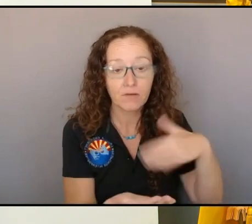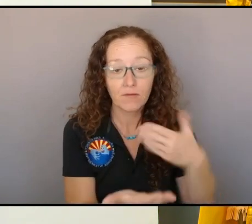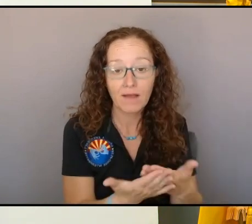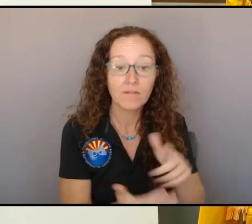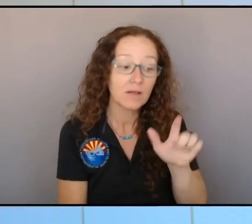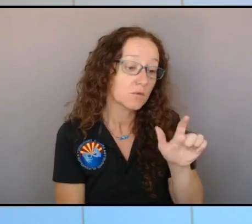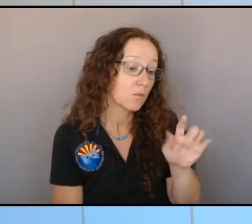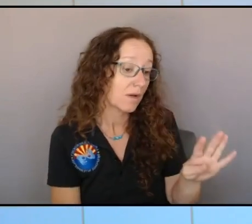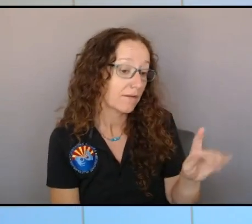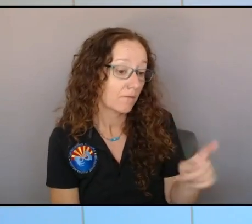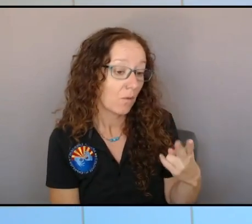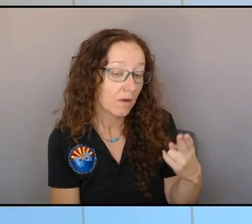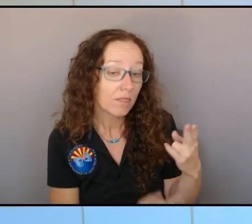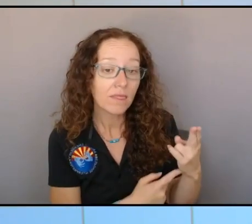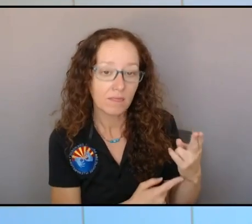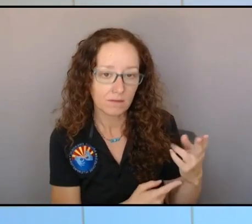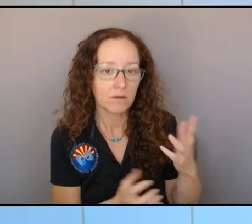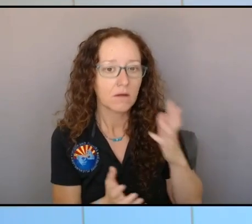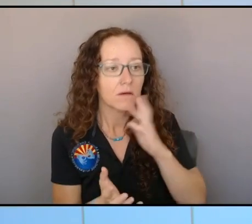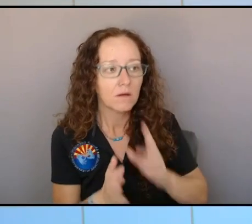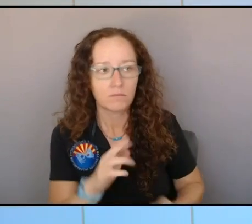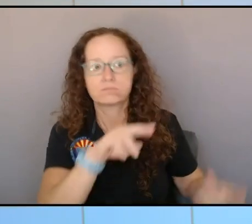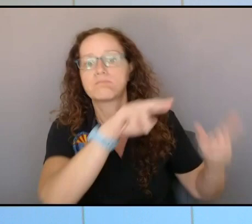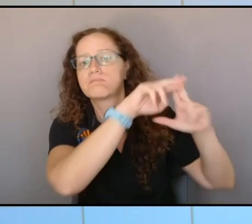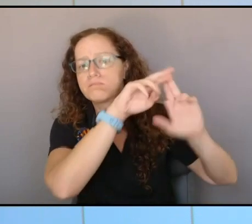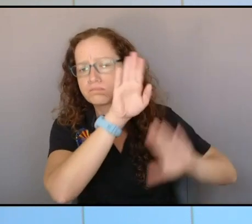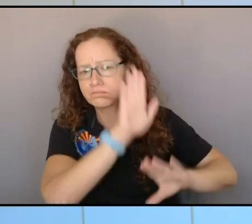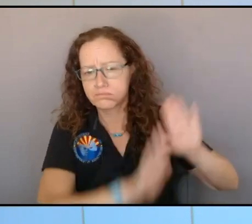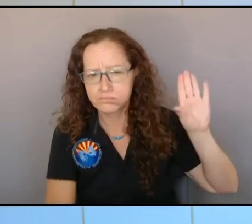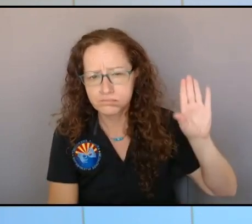way back up. You know, minimum relative humidity above 20% and